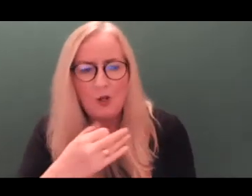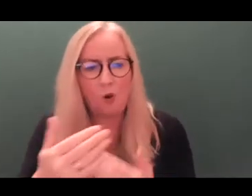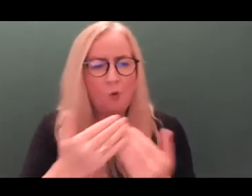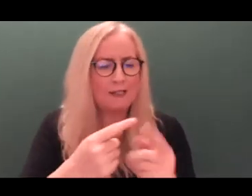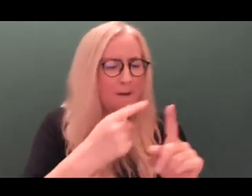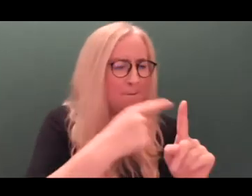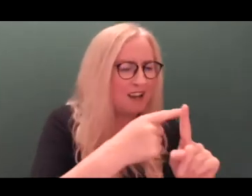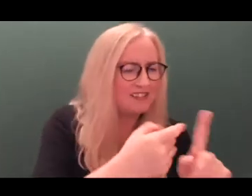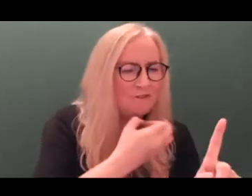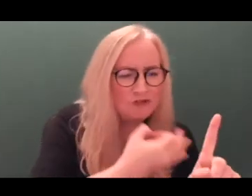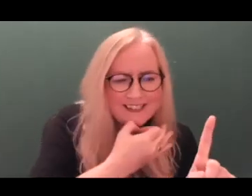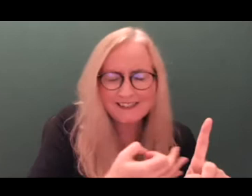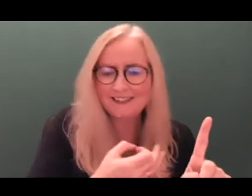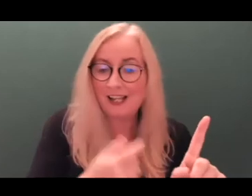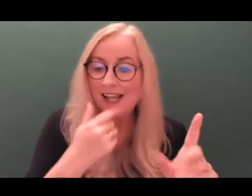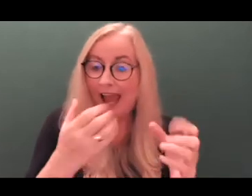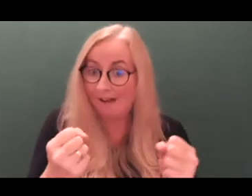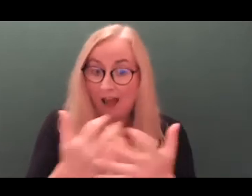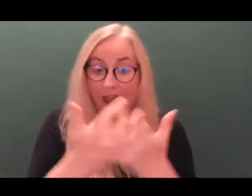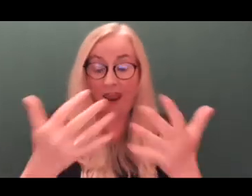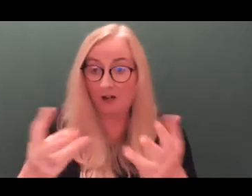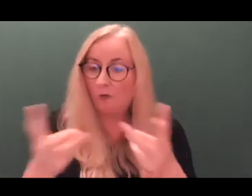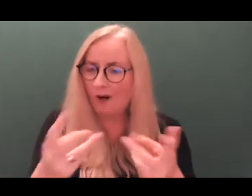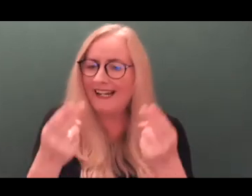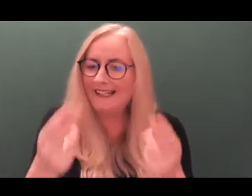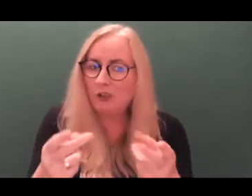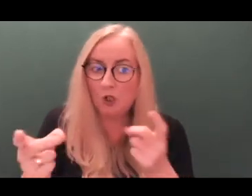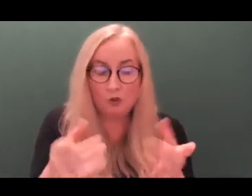that mean? I think there is a good bit of work to be done across all of sectors, but particularly in